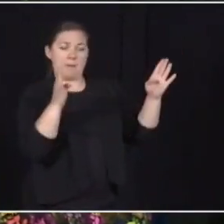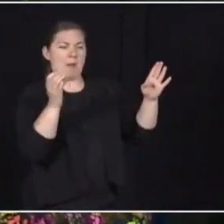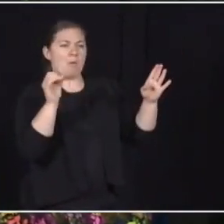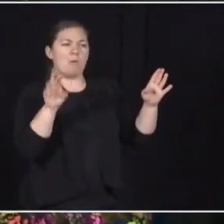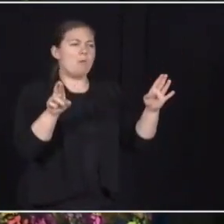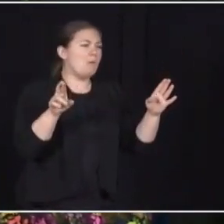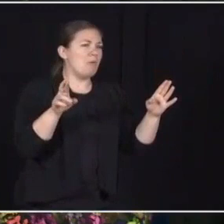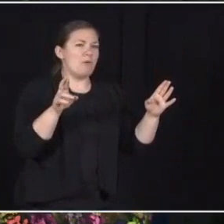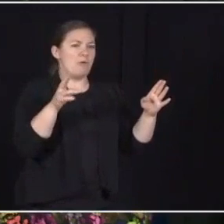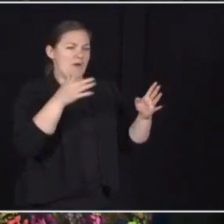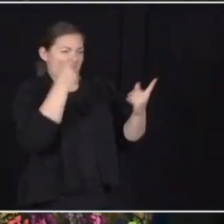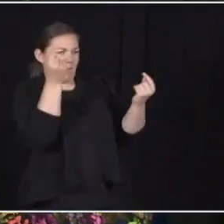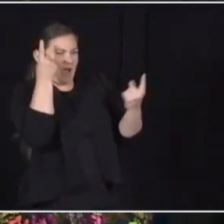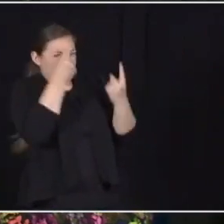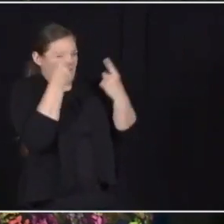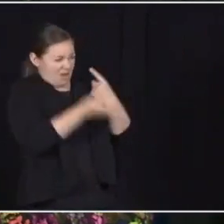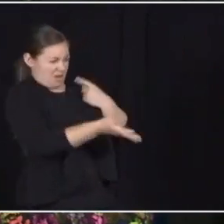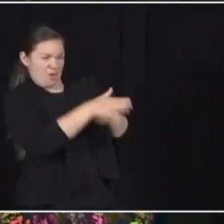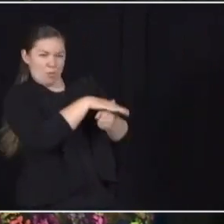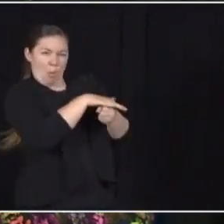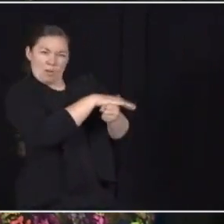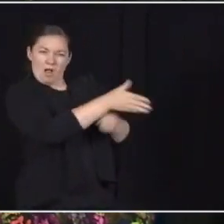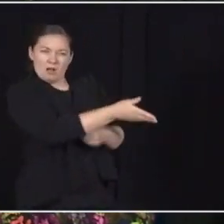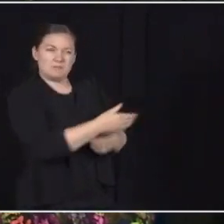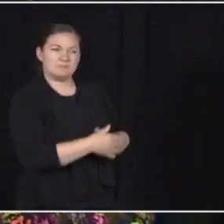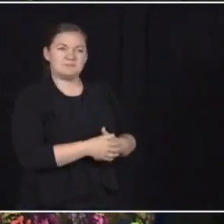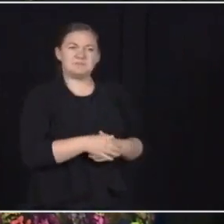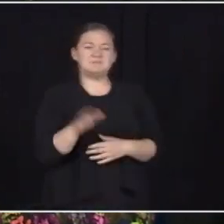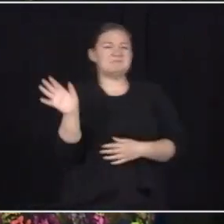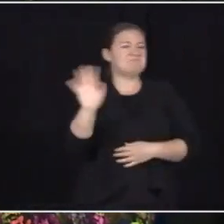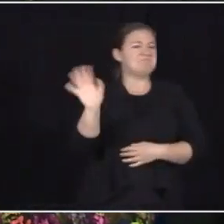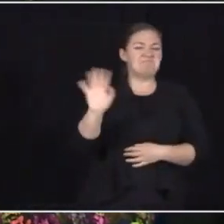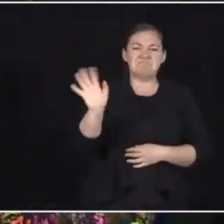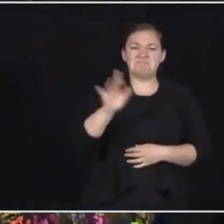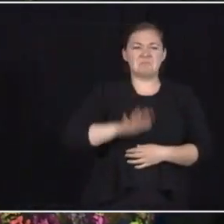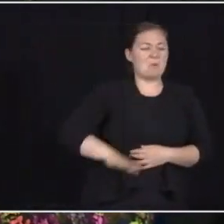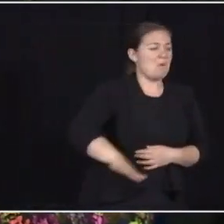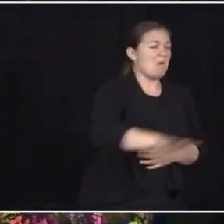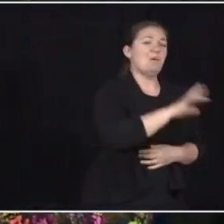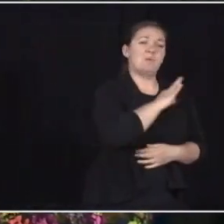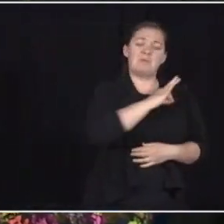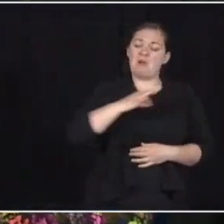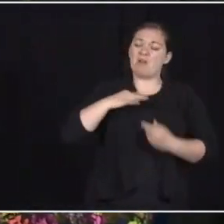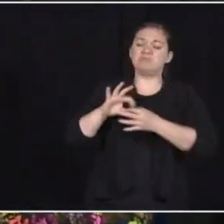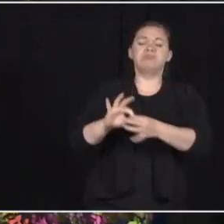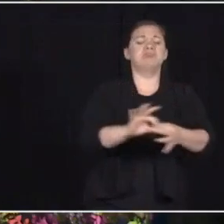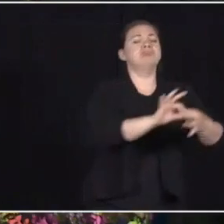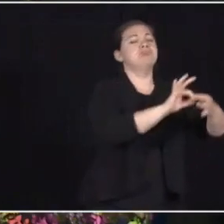Was local consideration part of your consideration in making these decisions? No, they were very cooperative. They always happen. I haven't